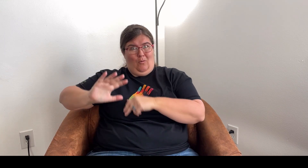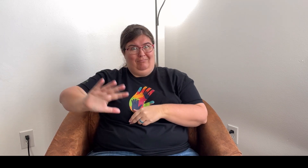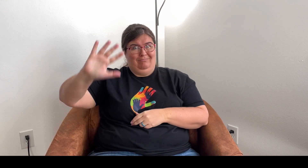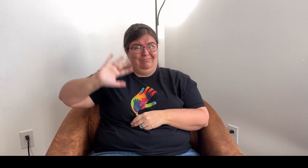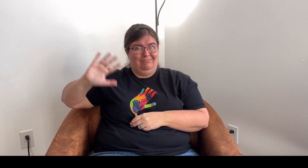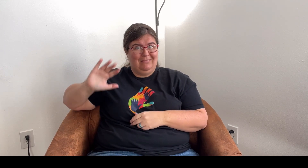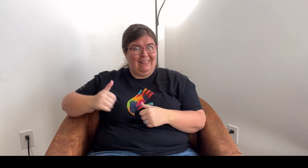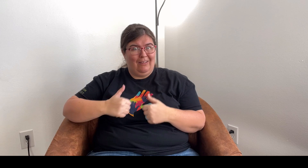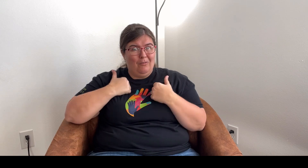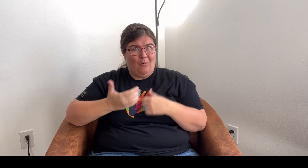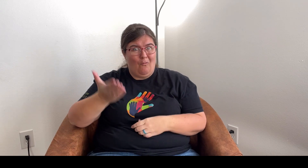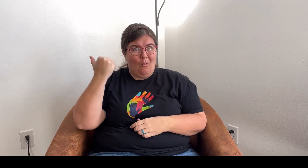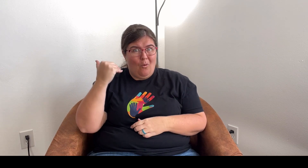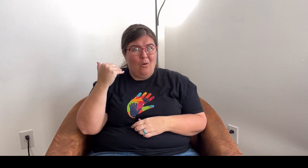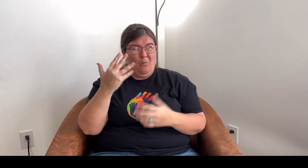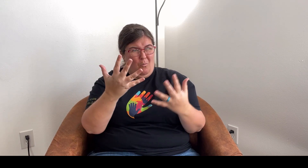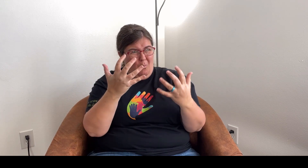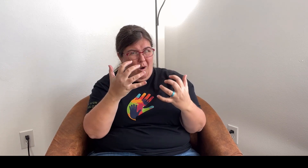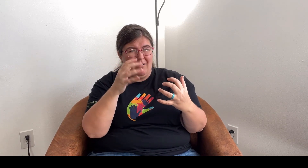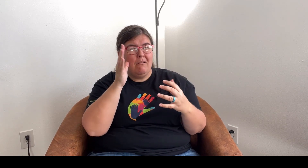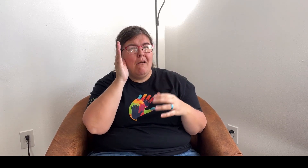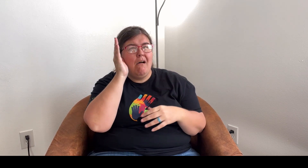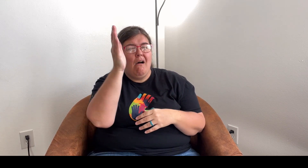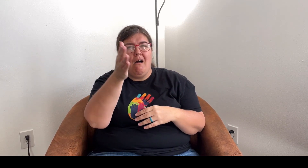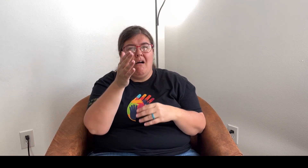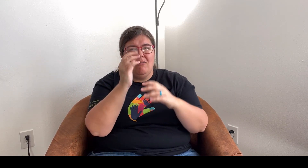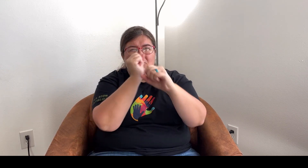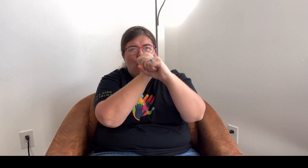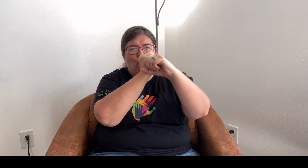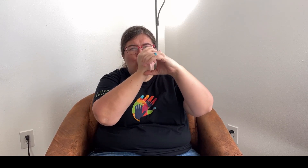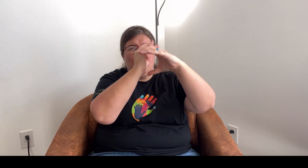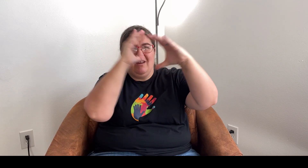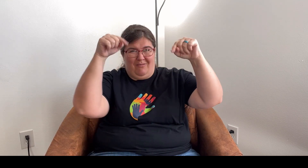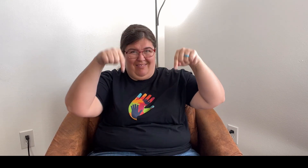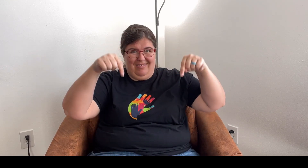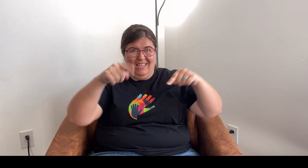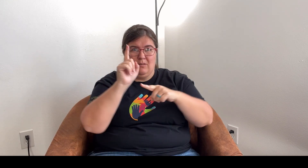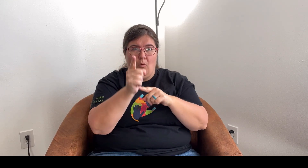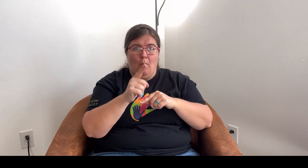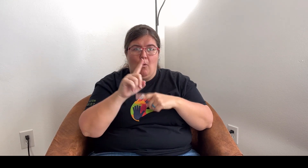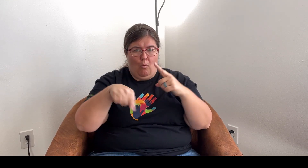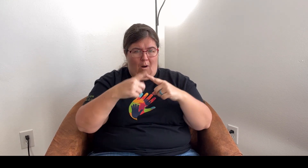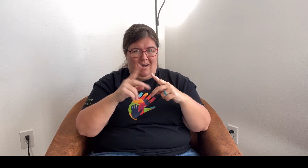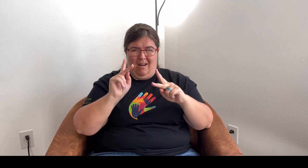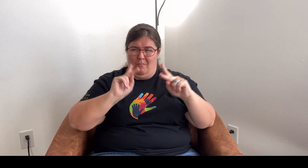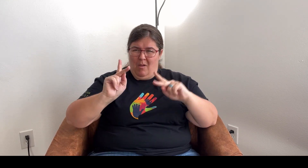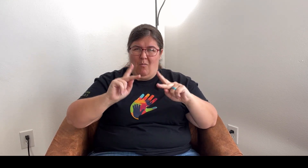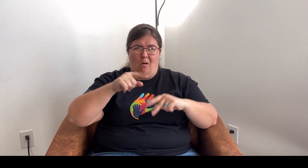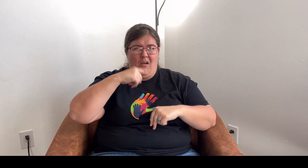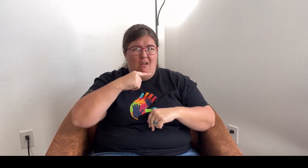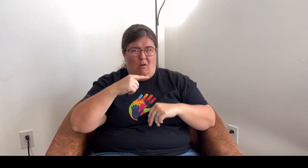That's what our ancestors dreamed of! They dreamed of this moment when hearing people throughout the